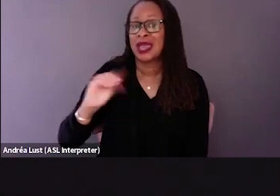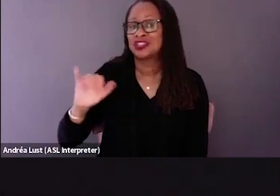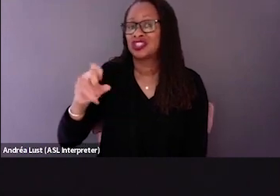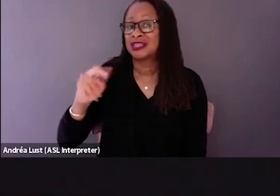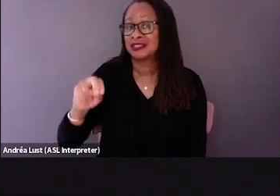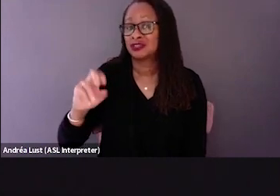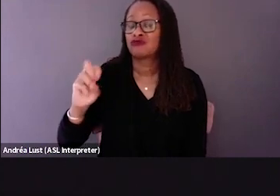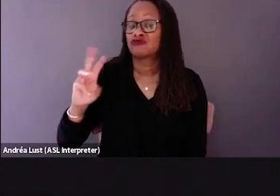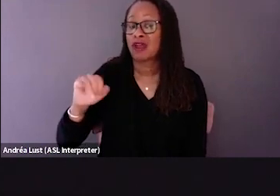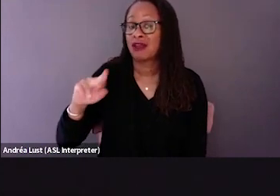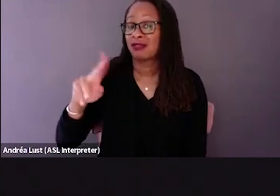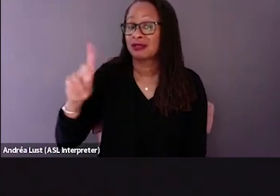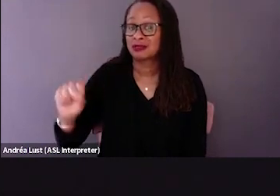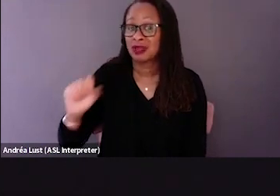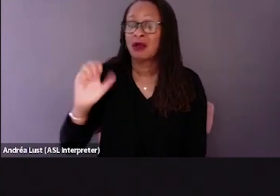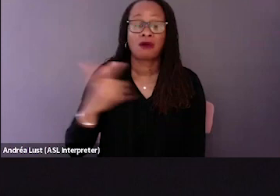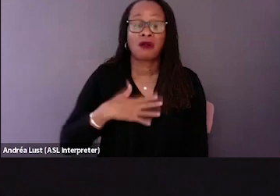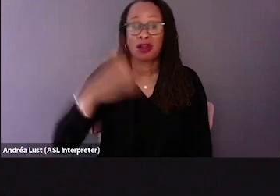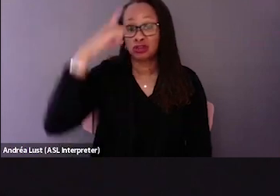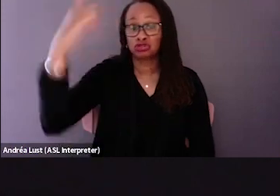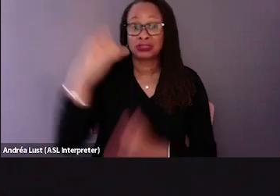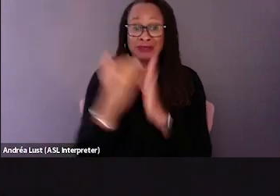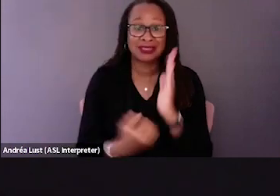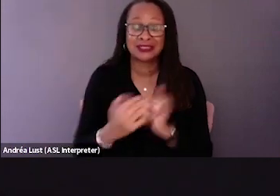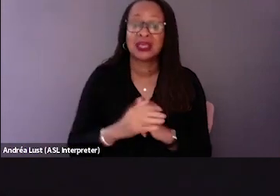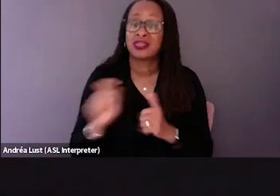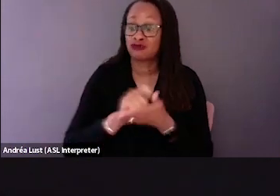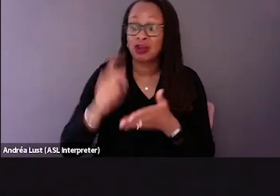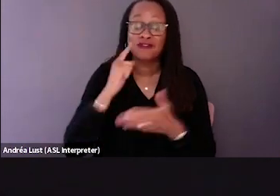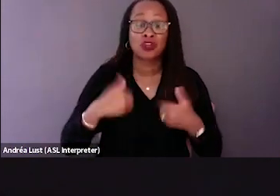because they are the ones writing for young people today and whose work is being banned.